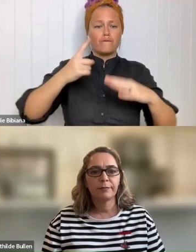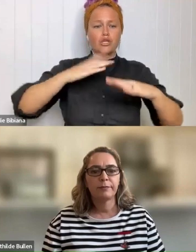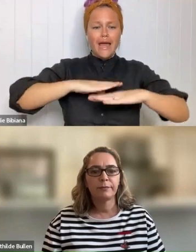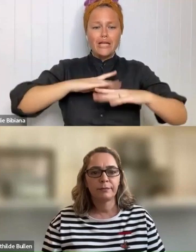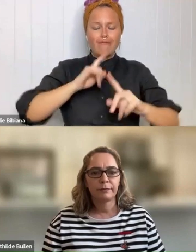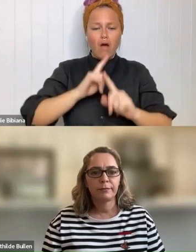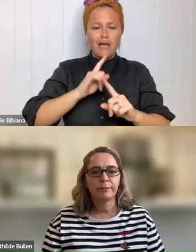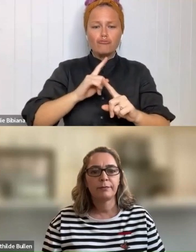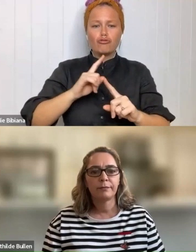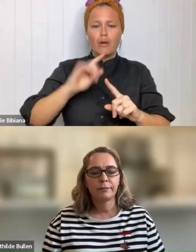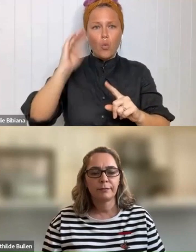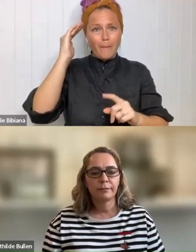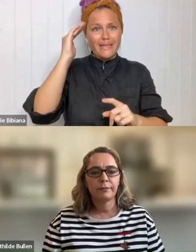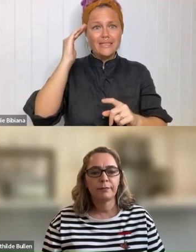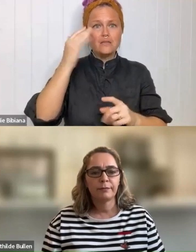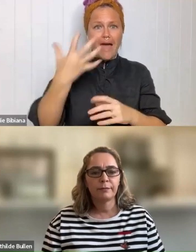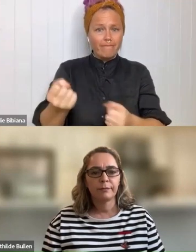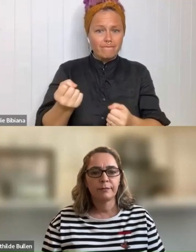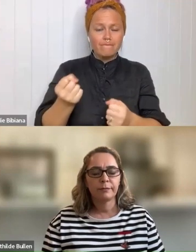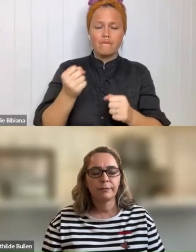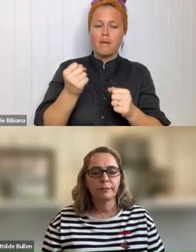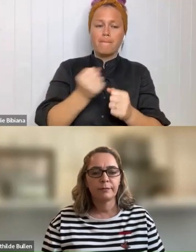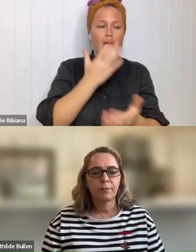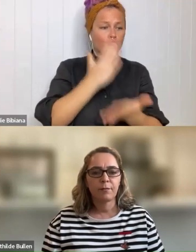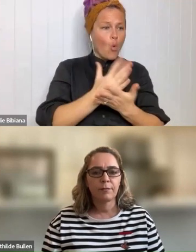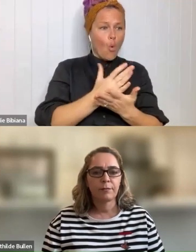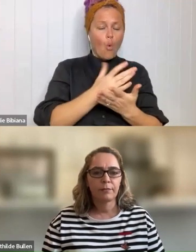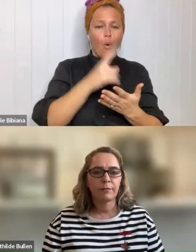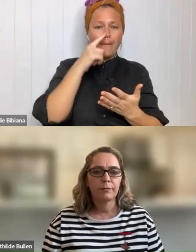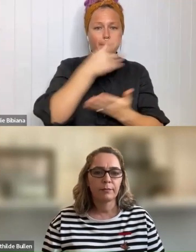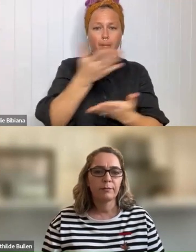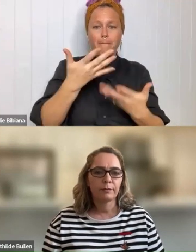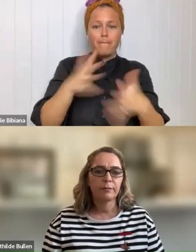committees, making sure people have got the training and the